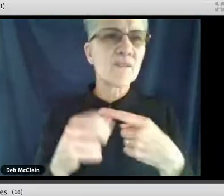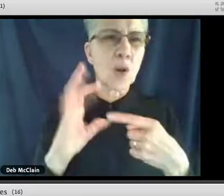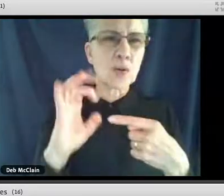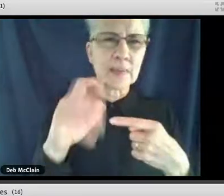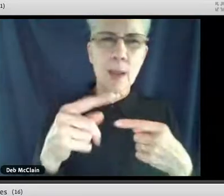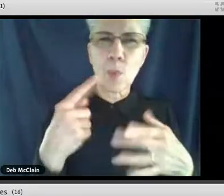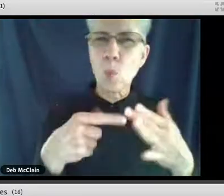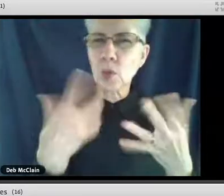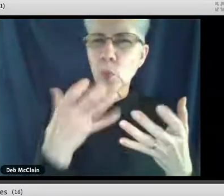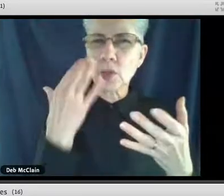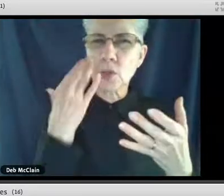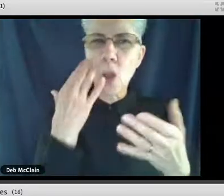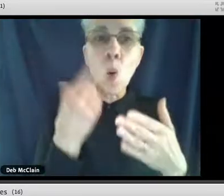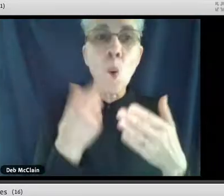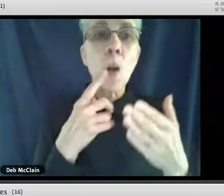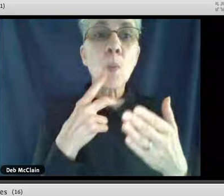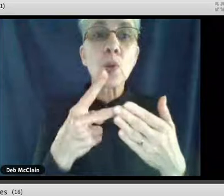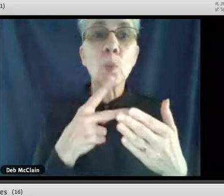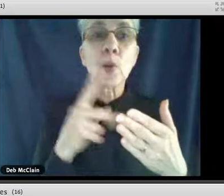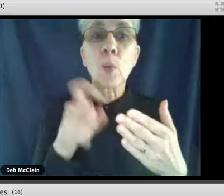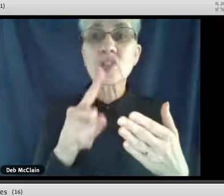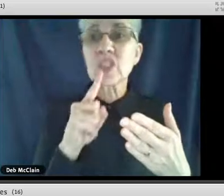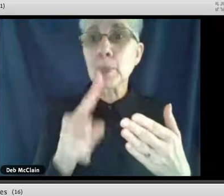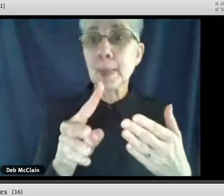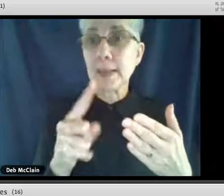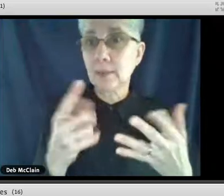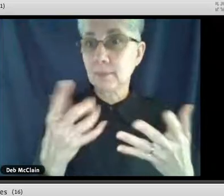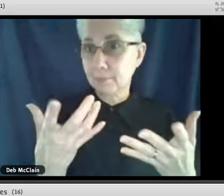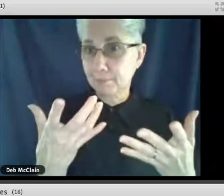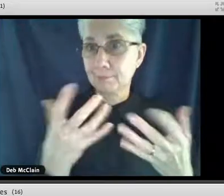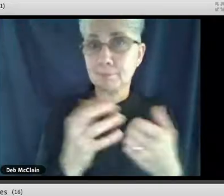is what will you pre-questions be?